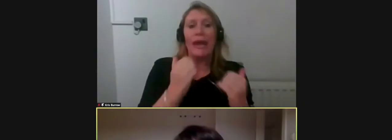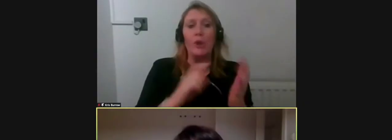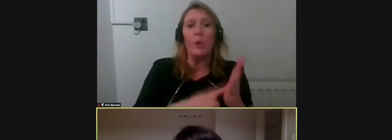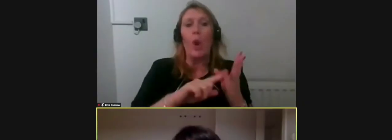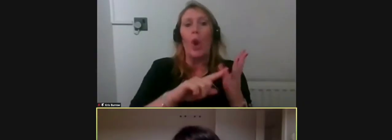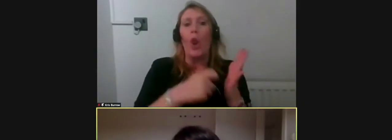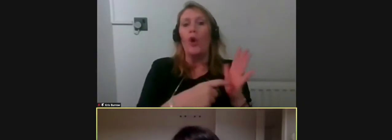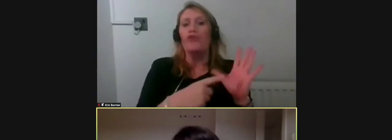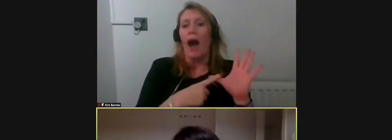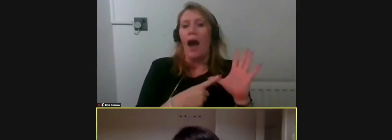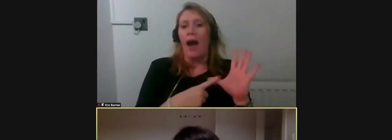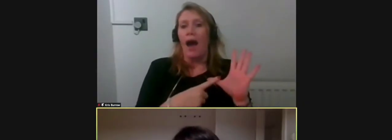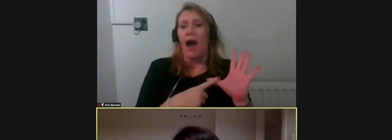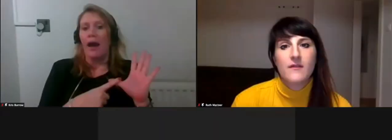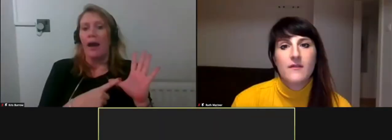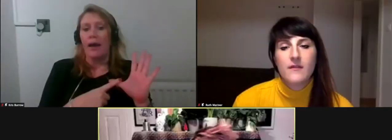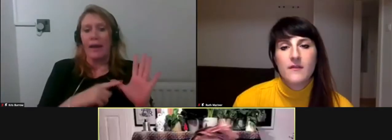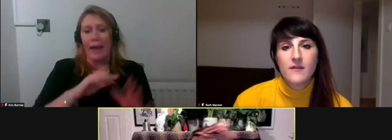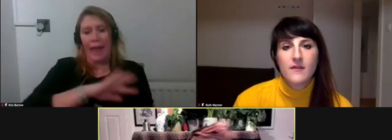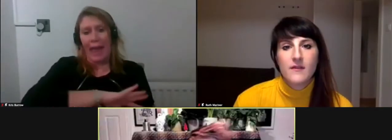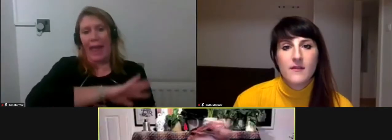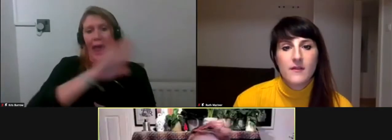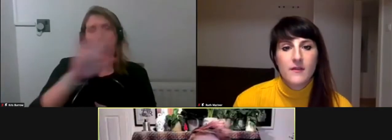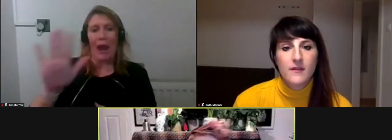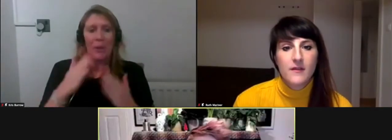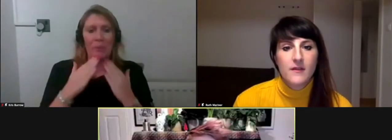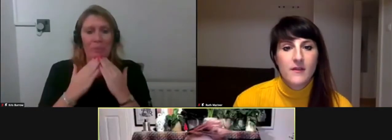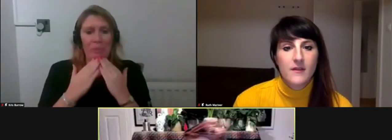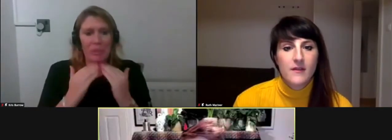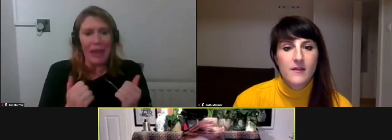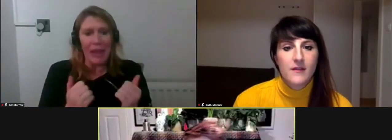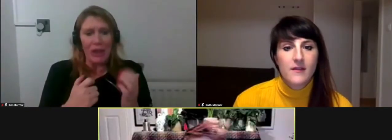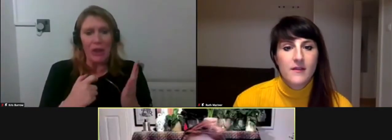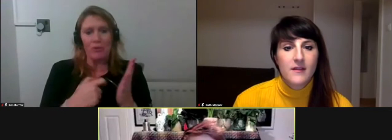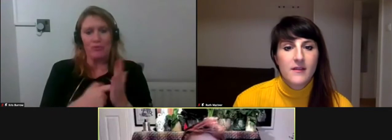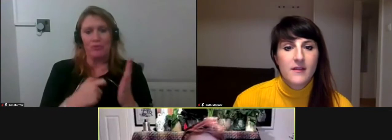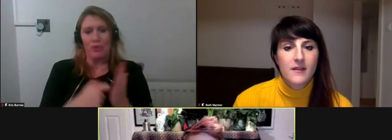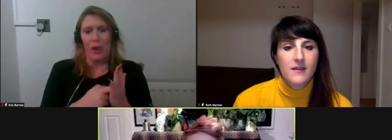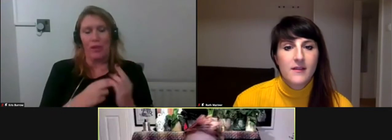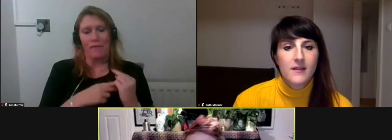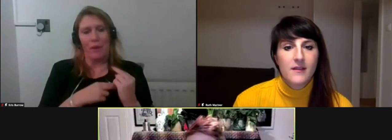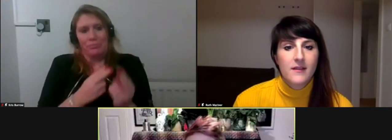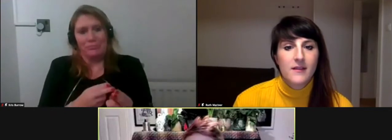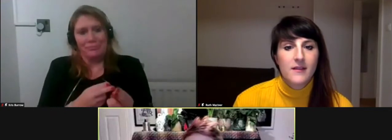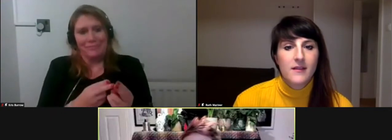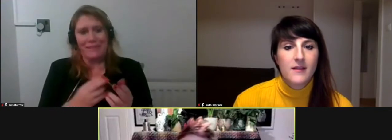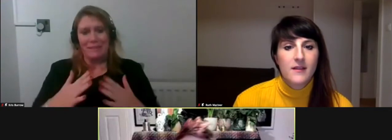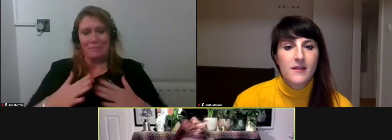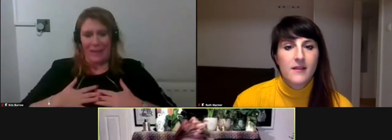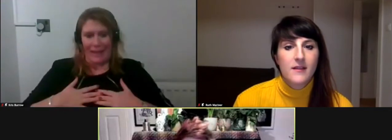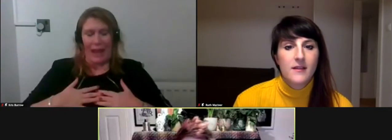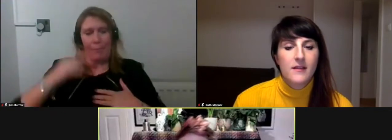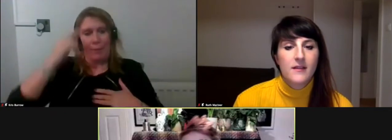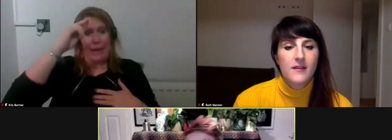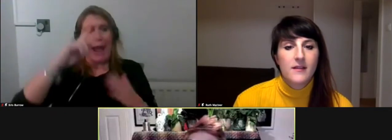Laura. Thank you so much Ruth for passing over to me I'm Laura, the composer for the